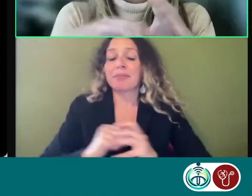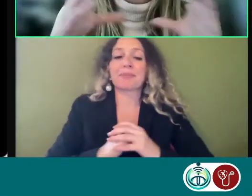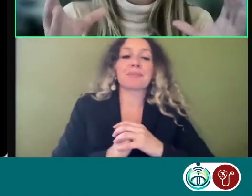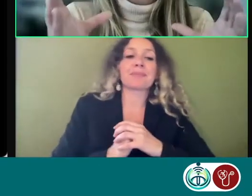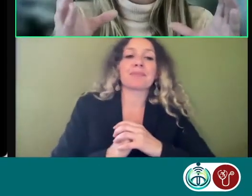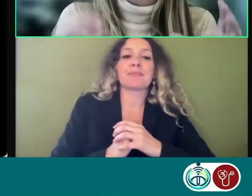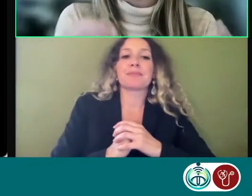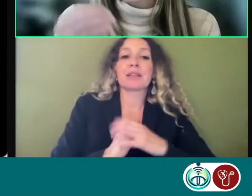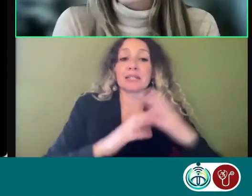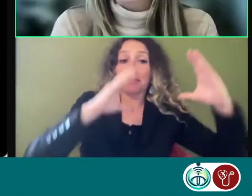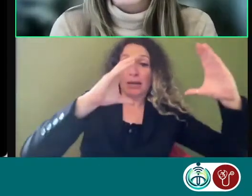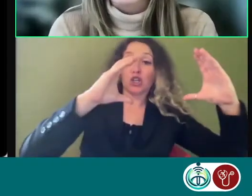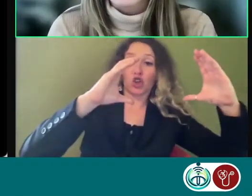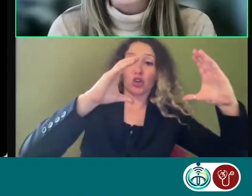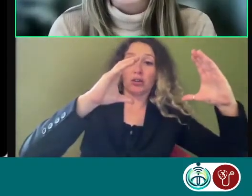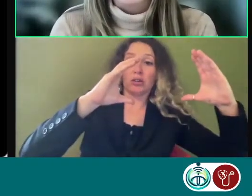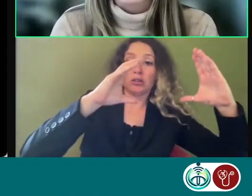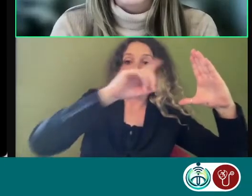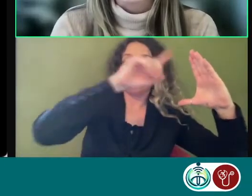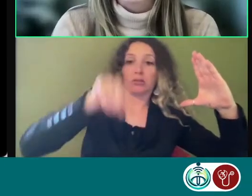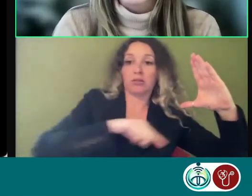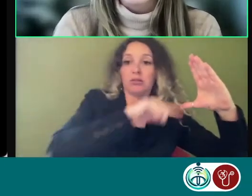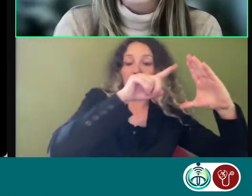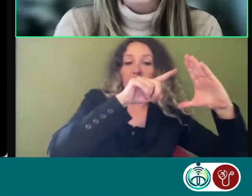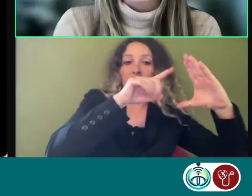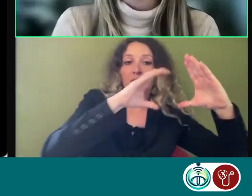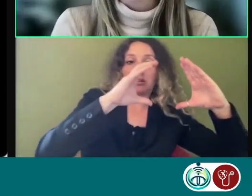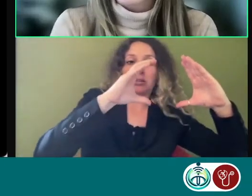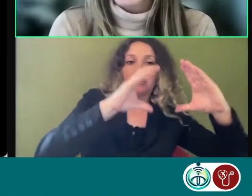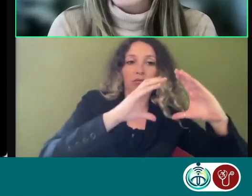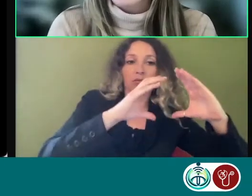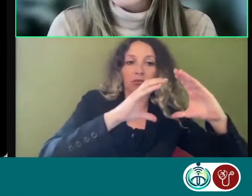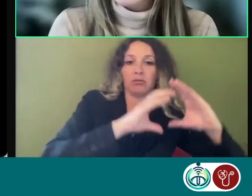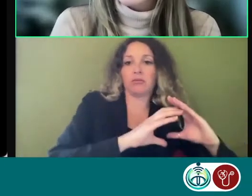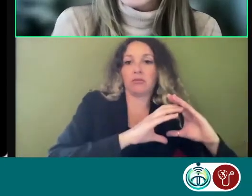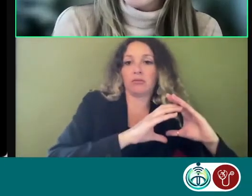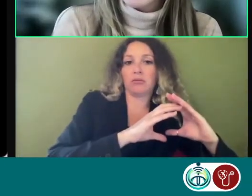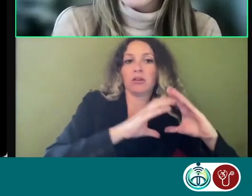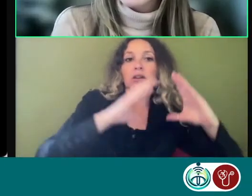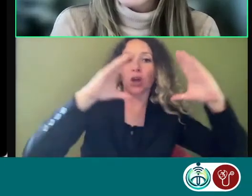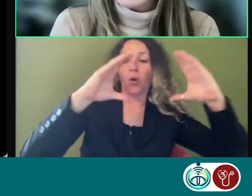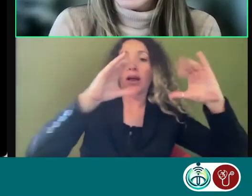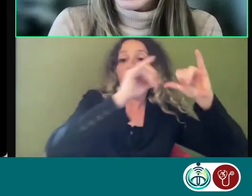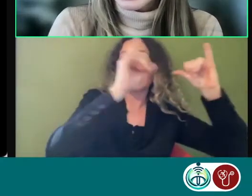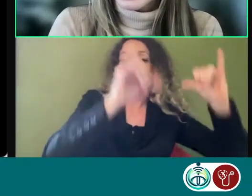a bigger circle with three domains, and it boils down to systems, provider, and person.